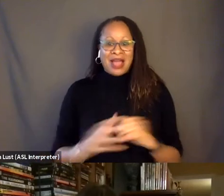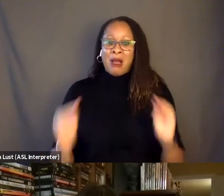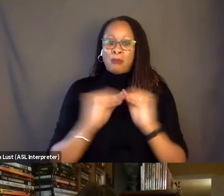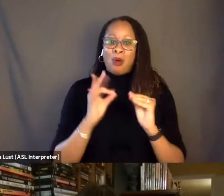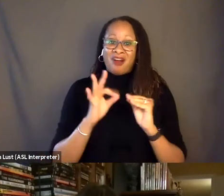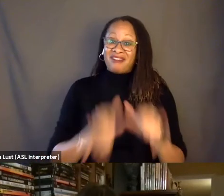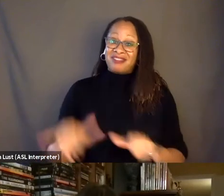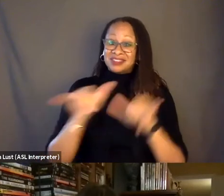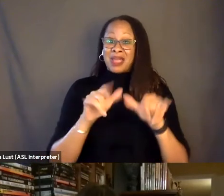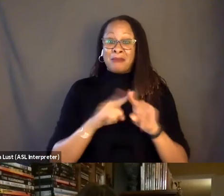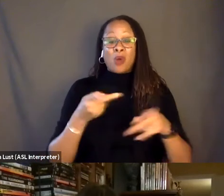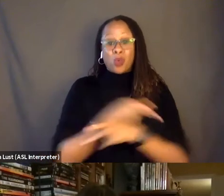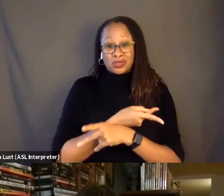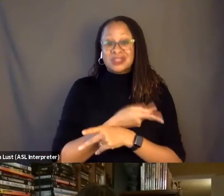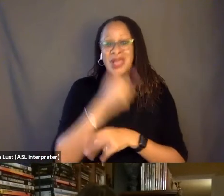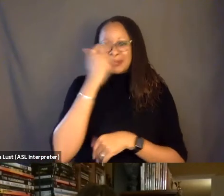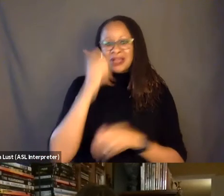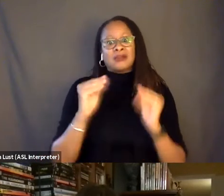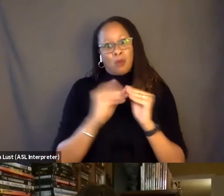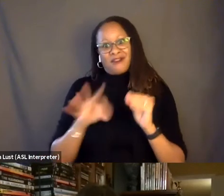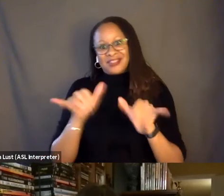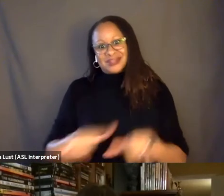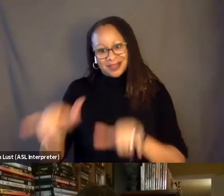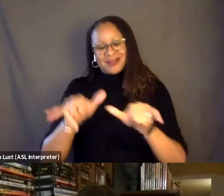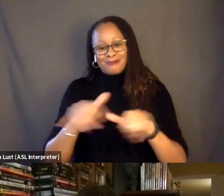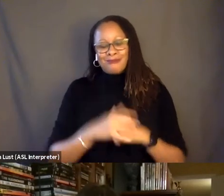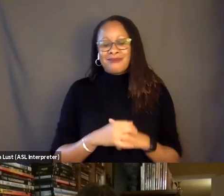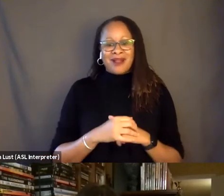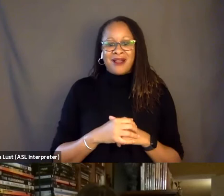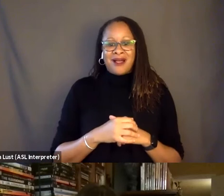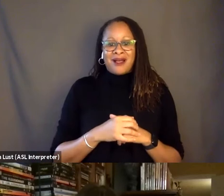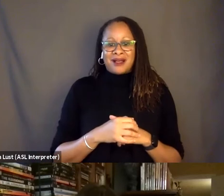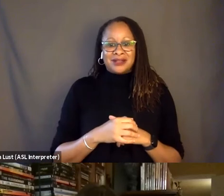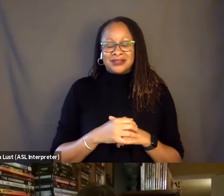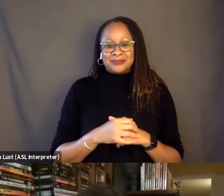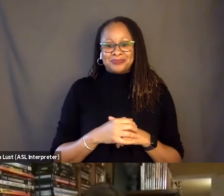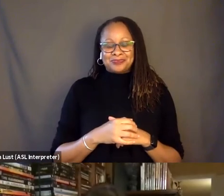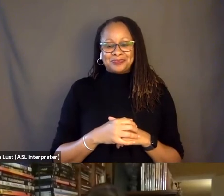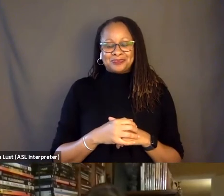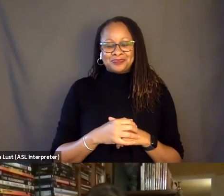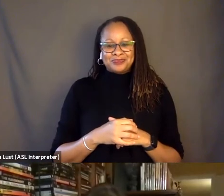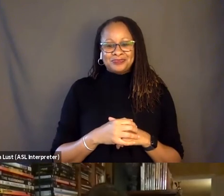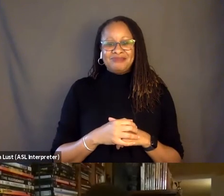but worse because it's more of the same and the runway gets shorter.